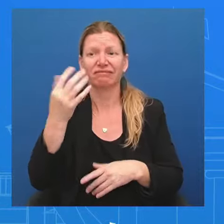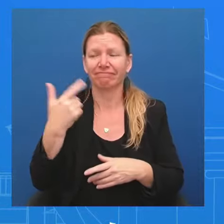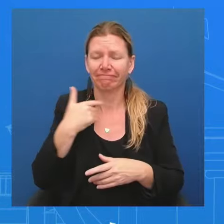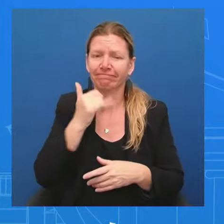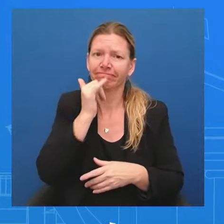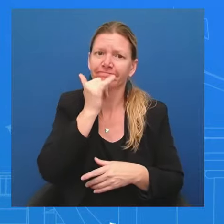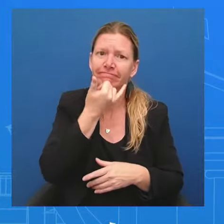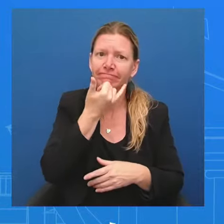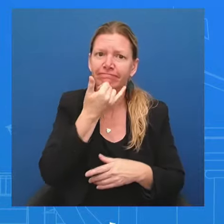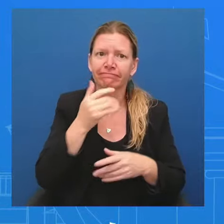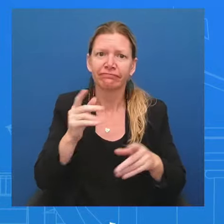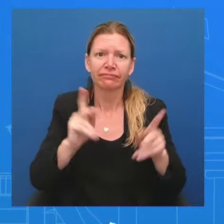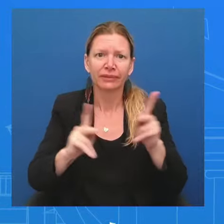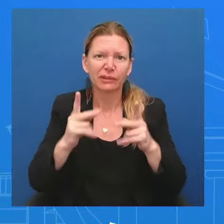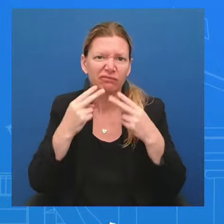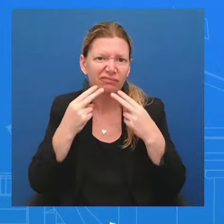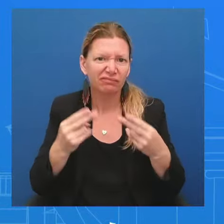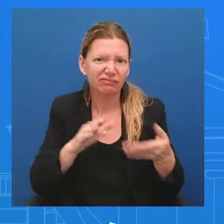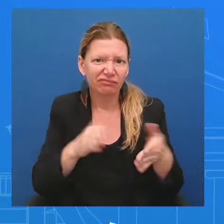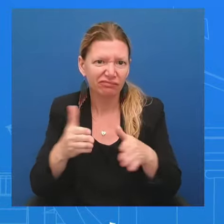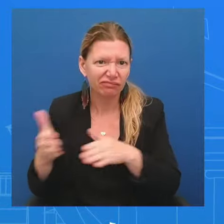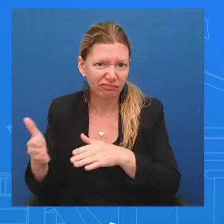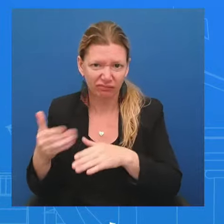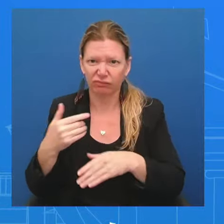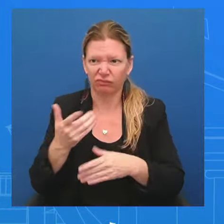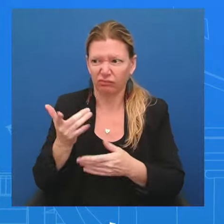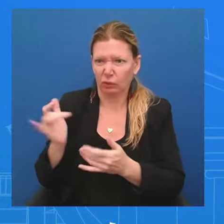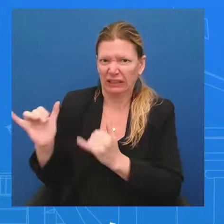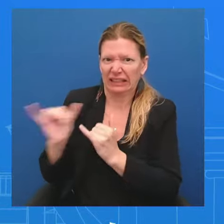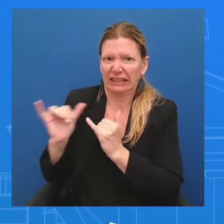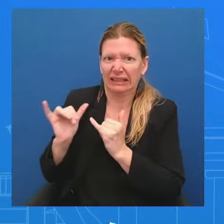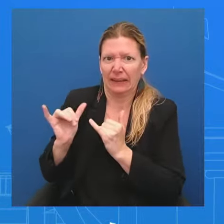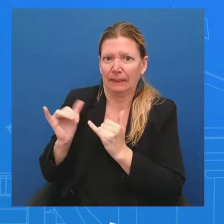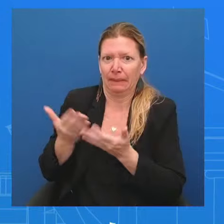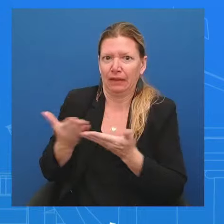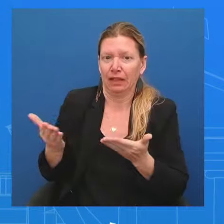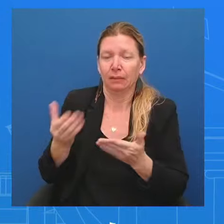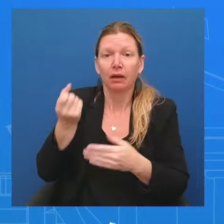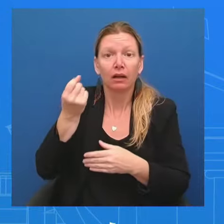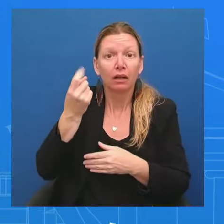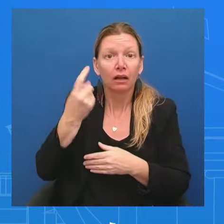We owned up to it, we investigated it and we tried to make changes to the way